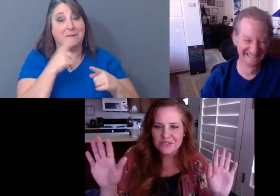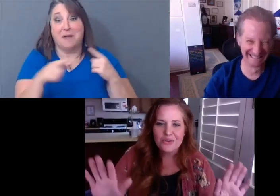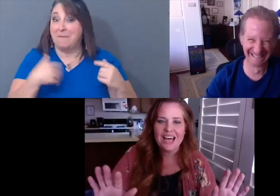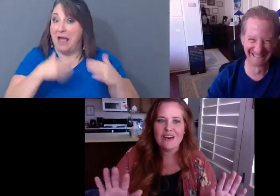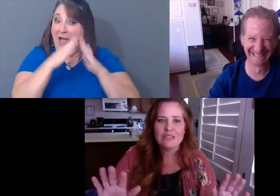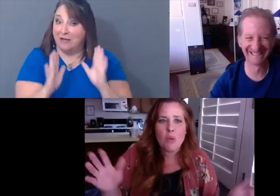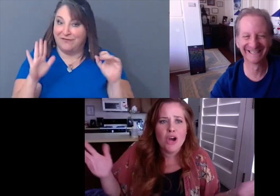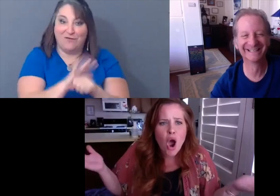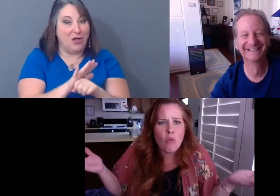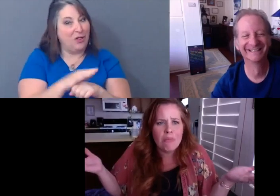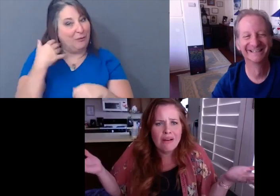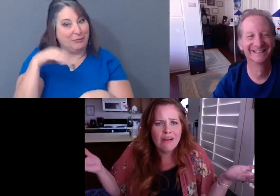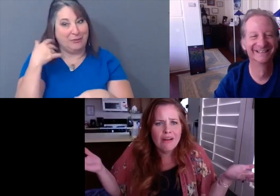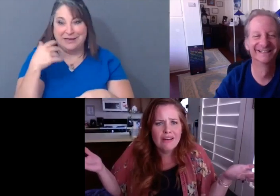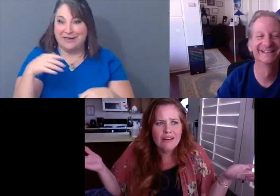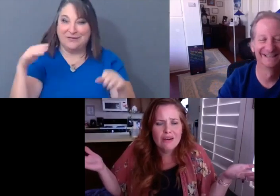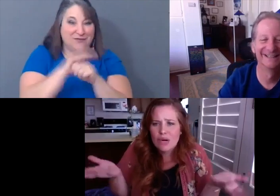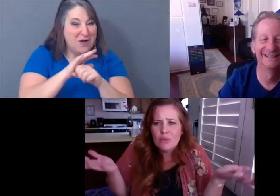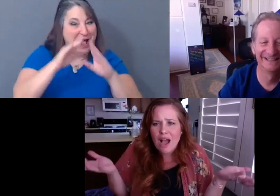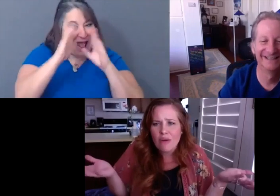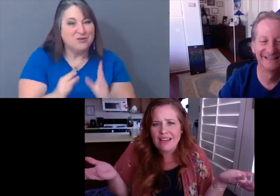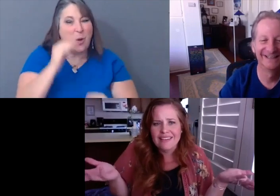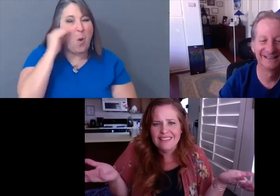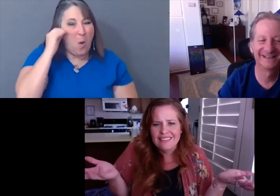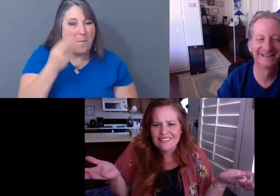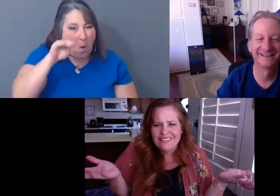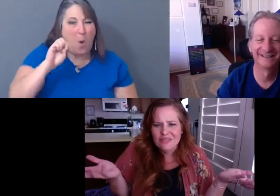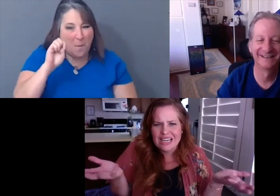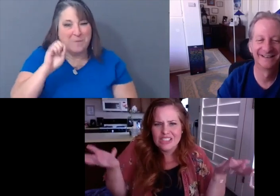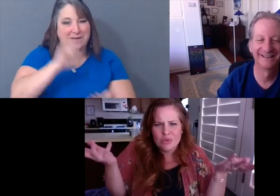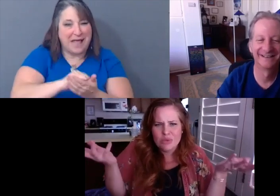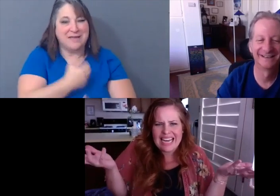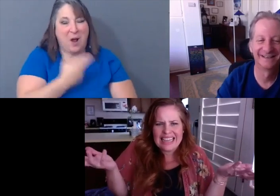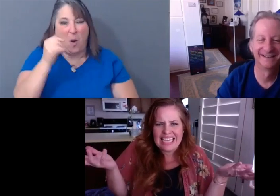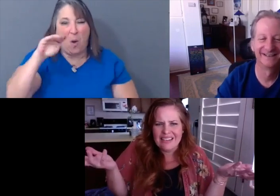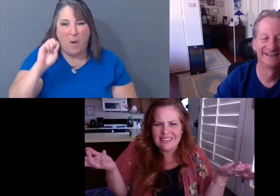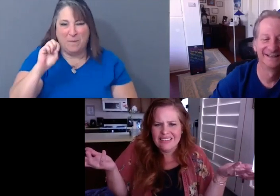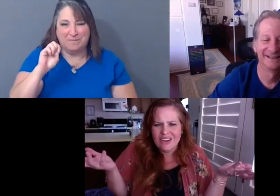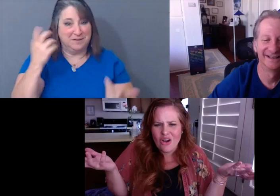Its a full house and we'll cope. Where are we going? We're not doing anything, you know,